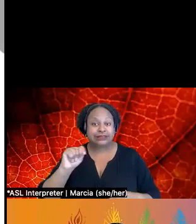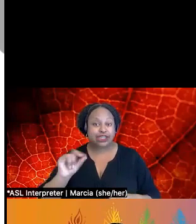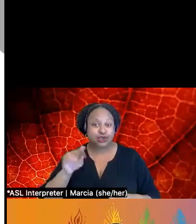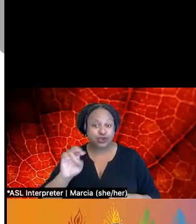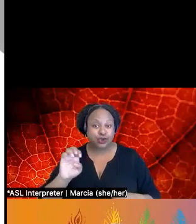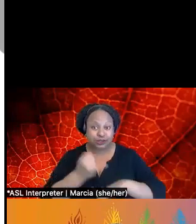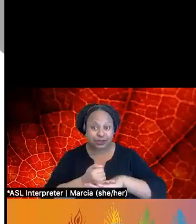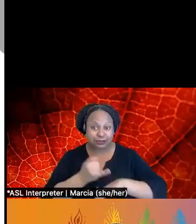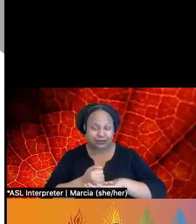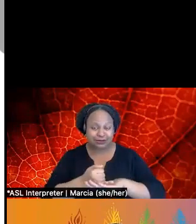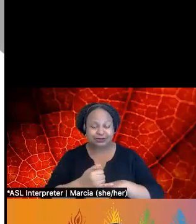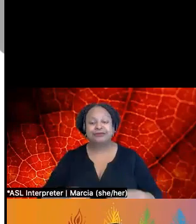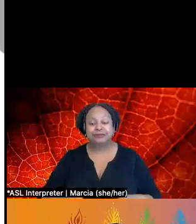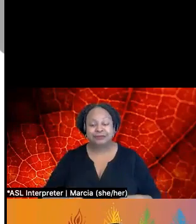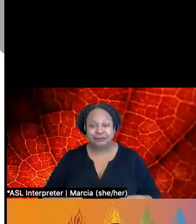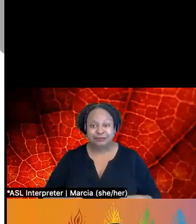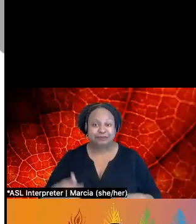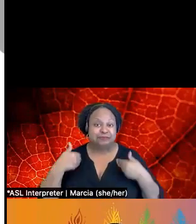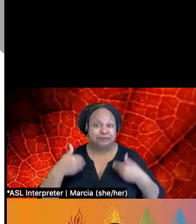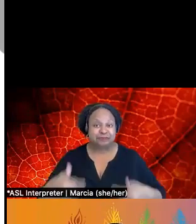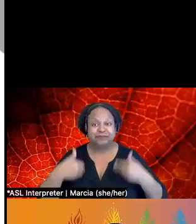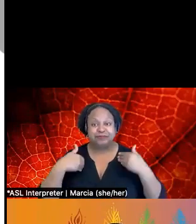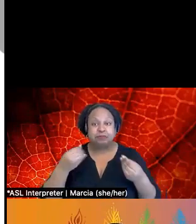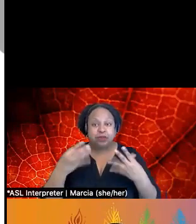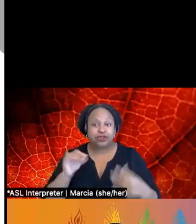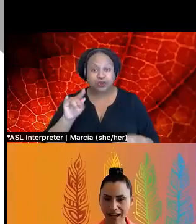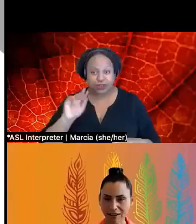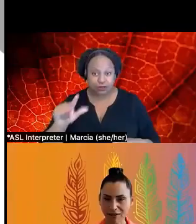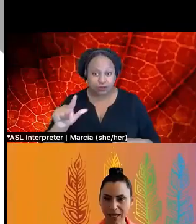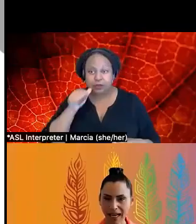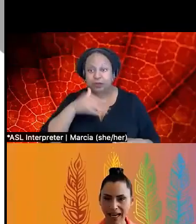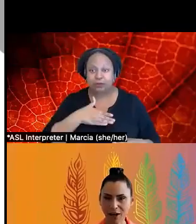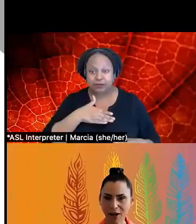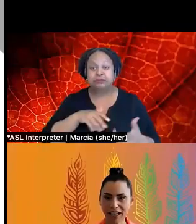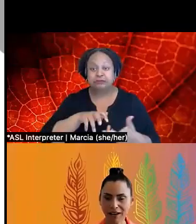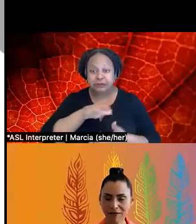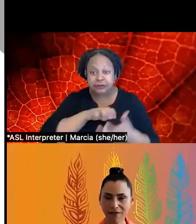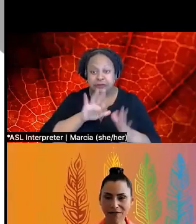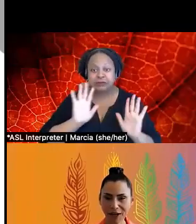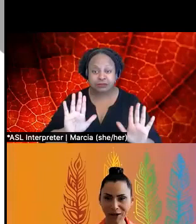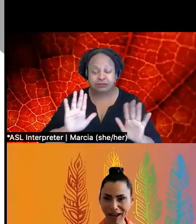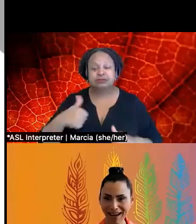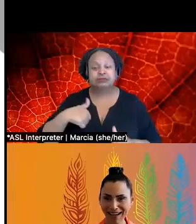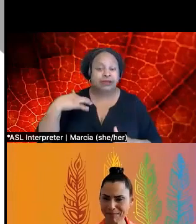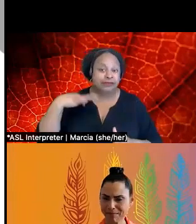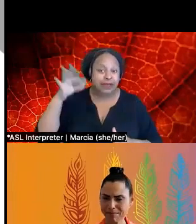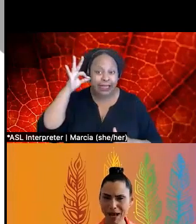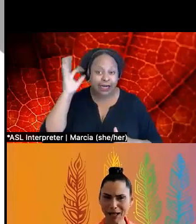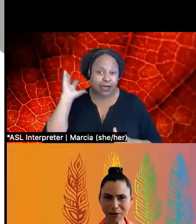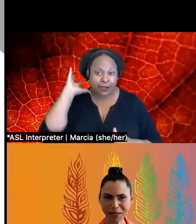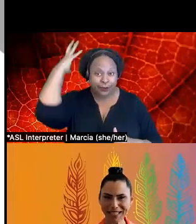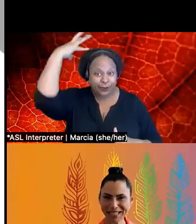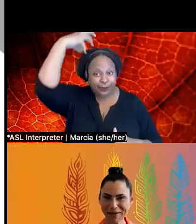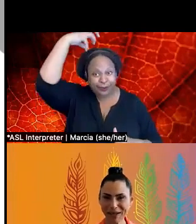I am a multiracial woman. I have my hair in a very high ballerina type bun.